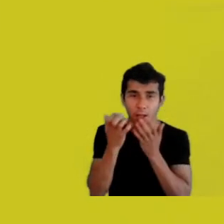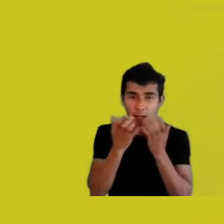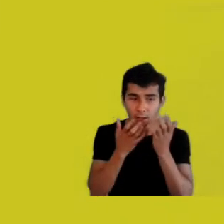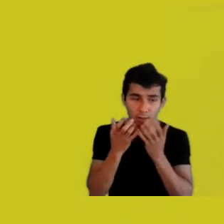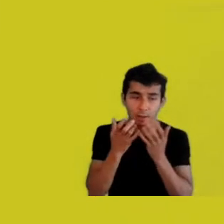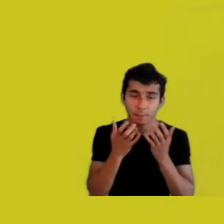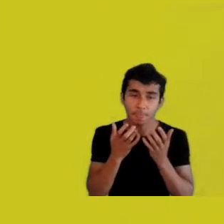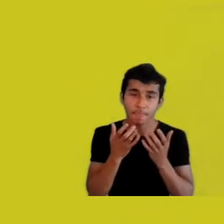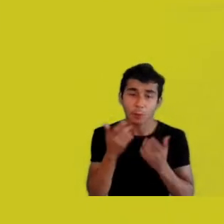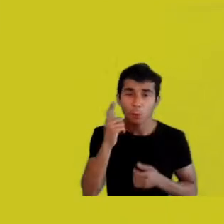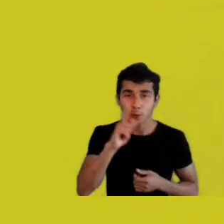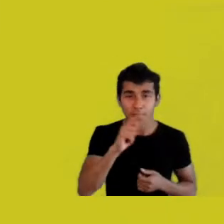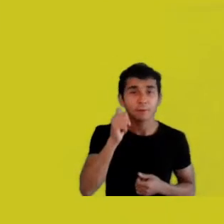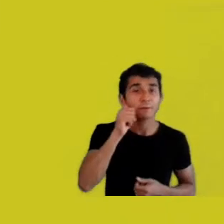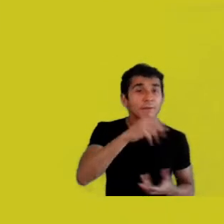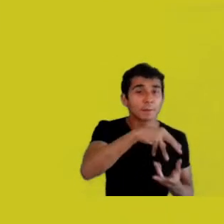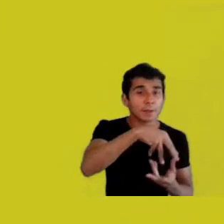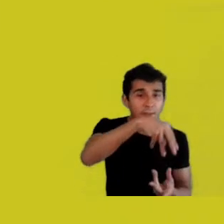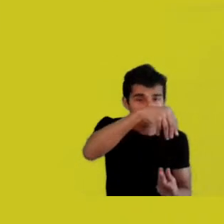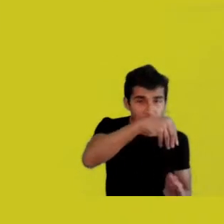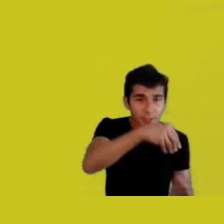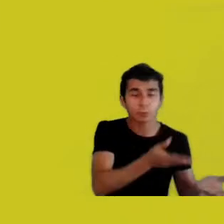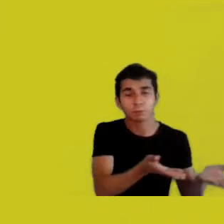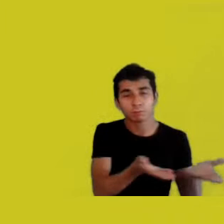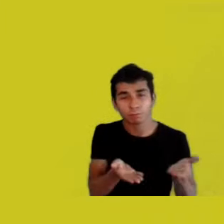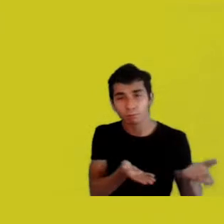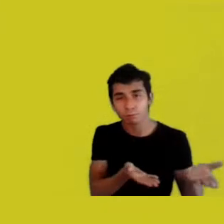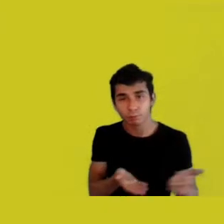built around long parallelistic sequences of verbal images